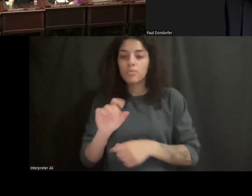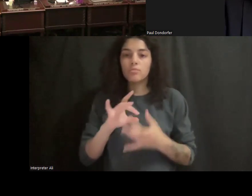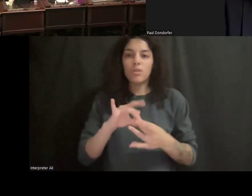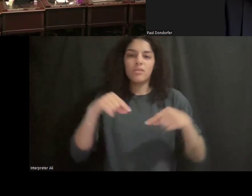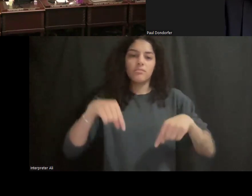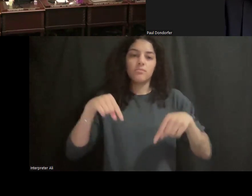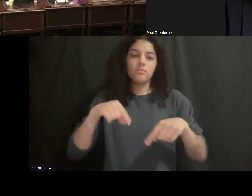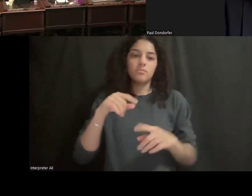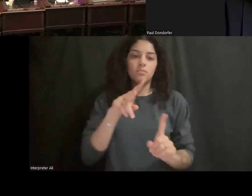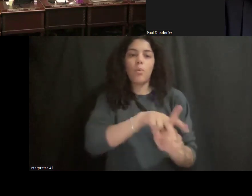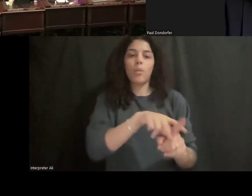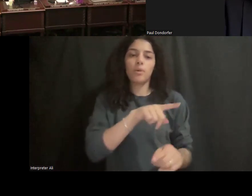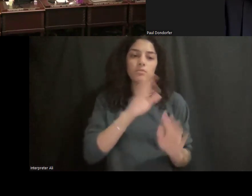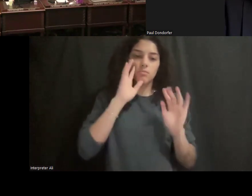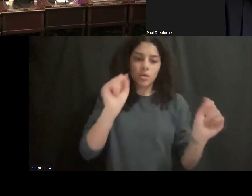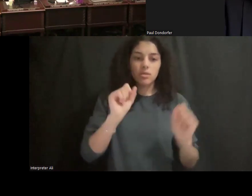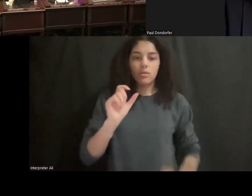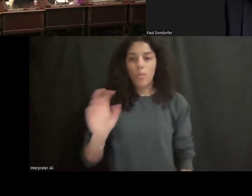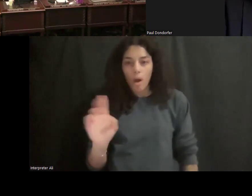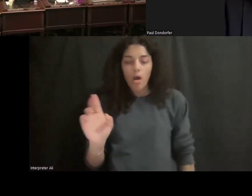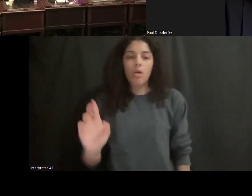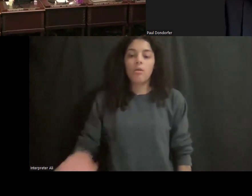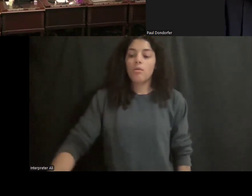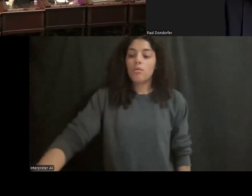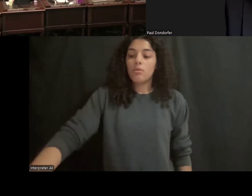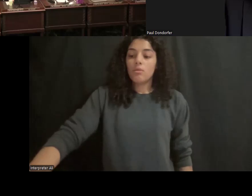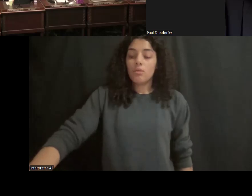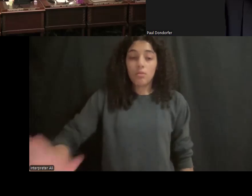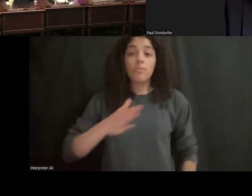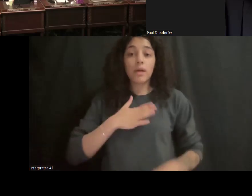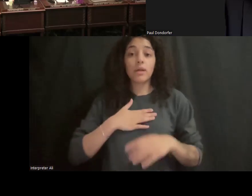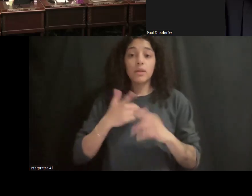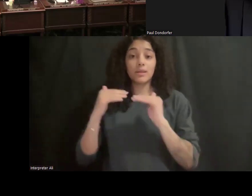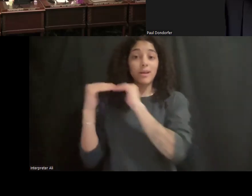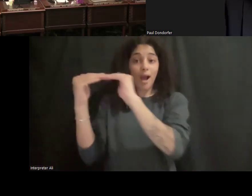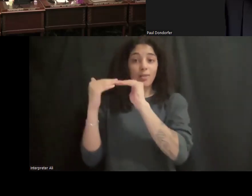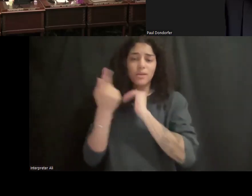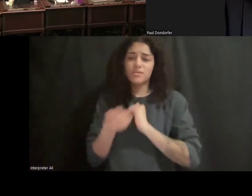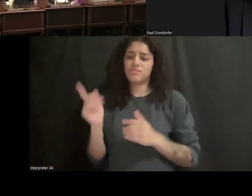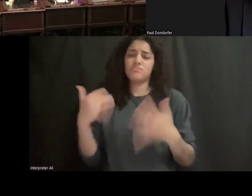President Roman and some of my colleagues I think they're a very well qualified good candidate Um